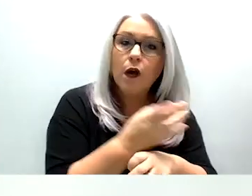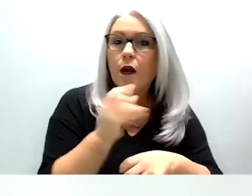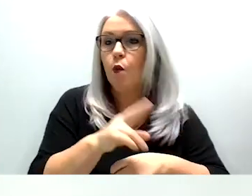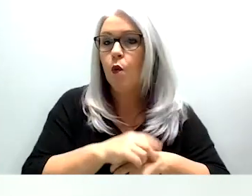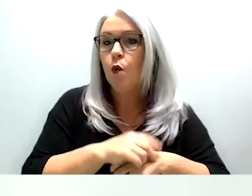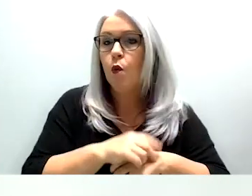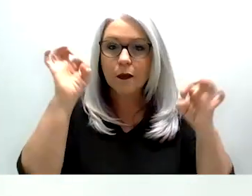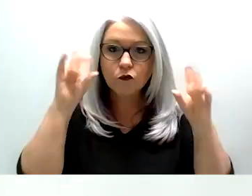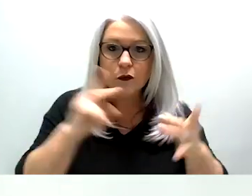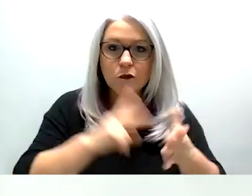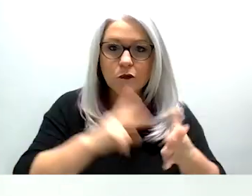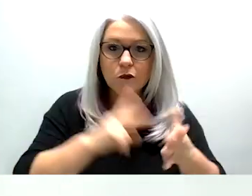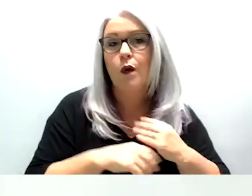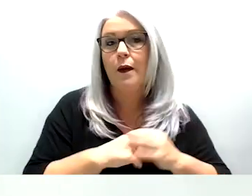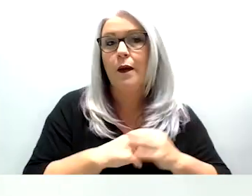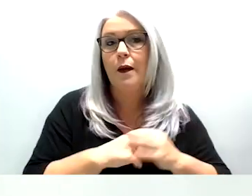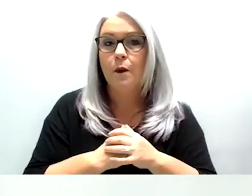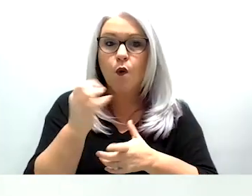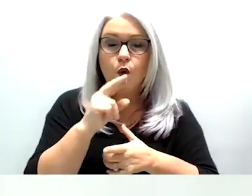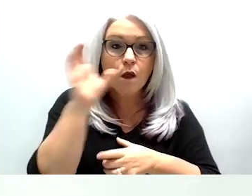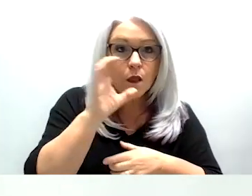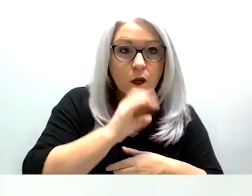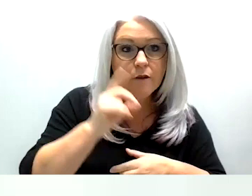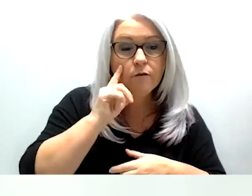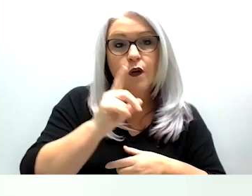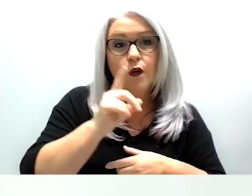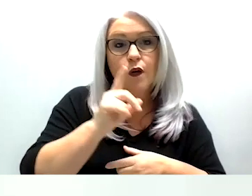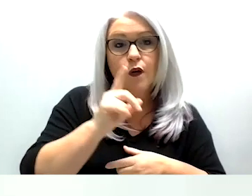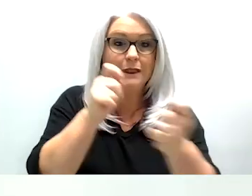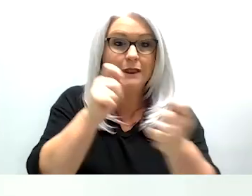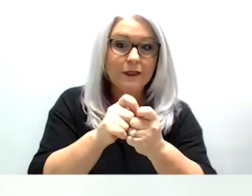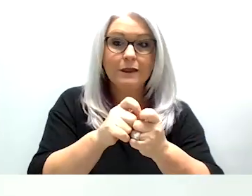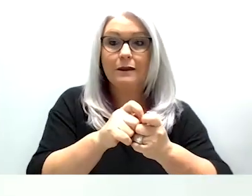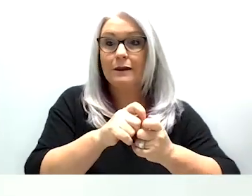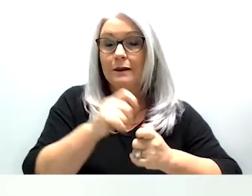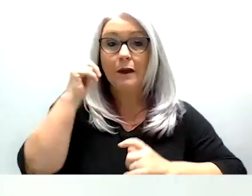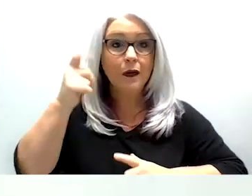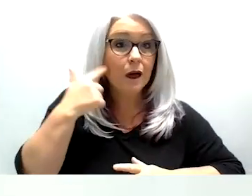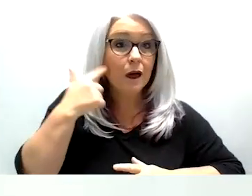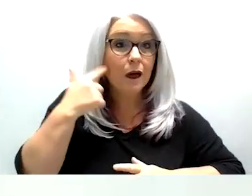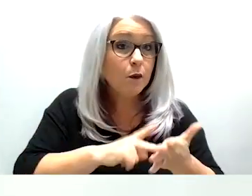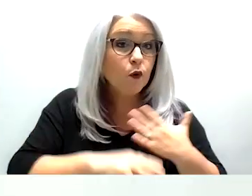seeking. Or that you're seeking to access a Government program that you're eligible for within their eligibility requirements.